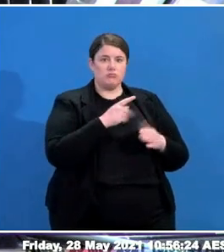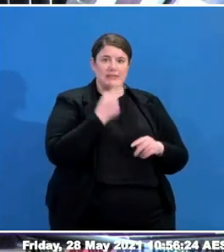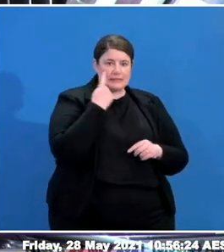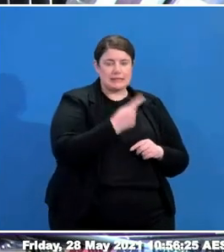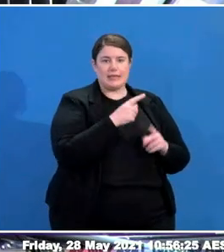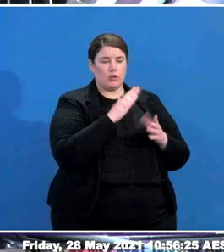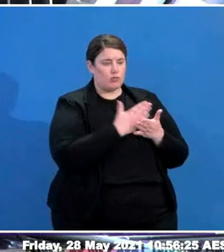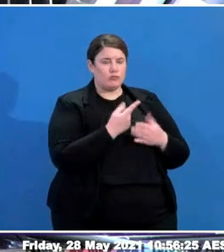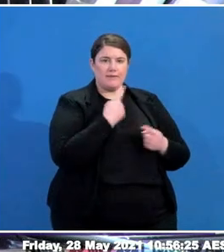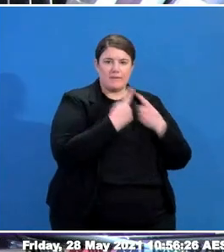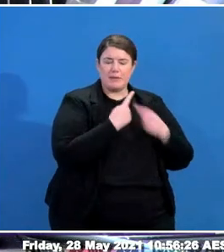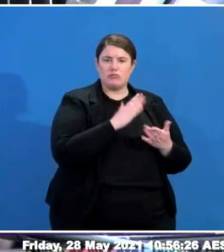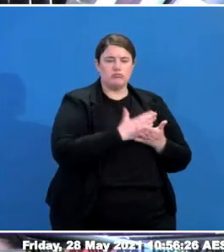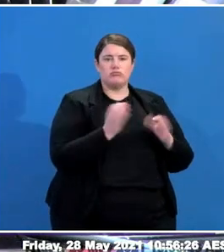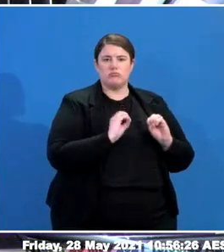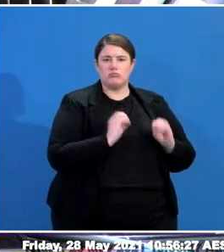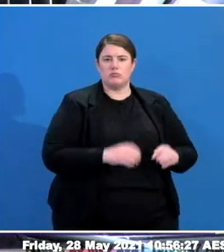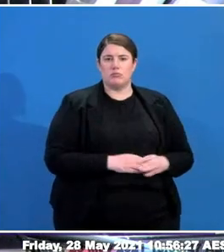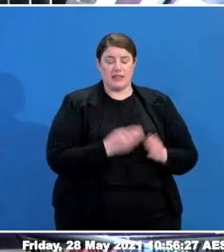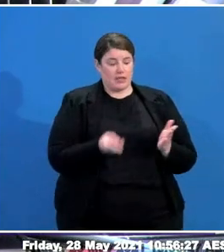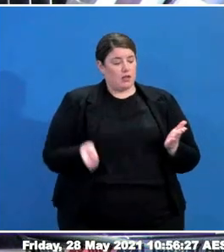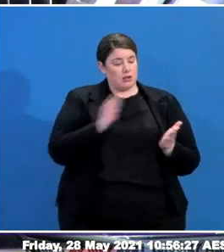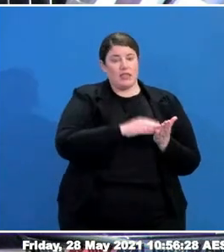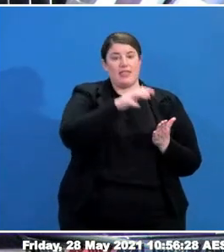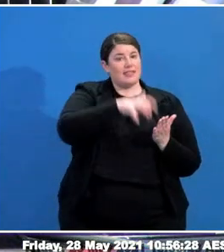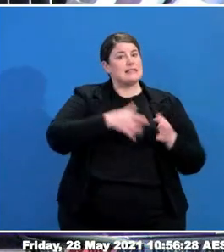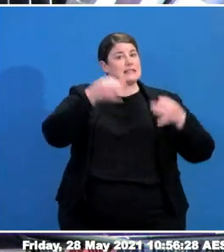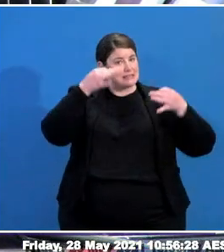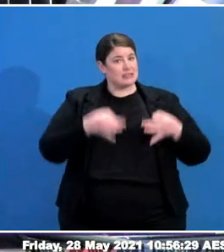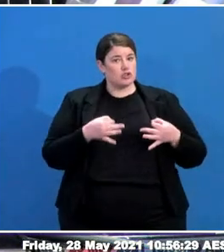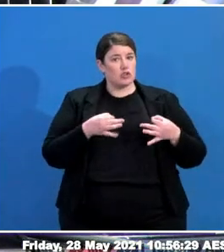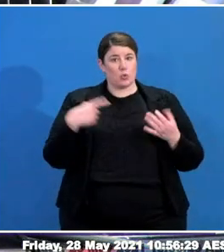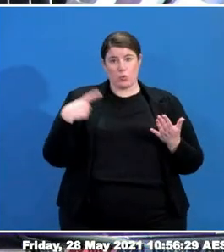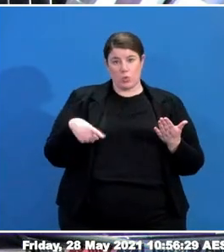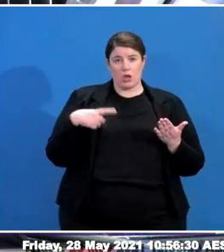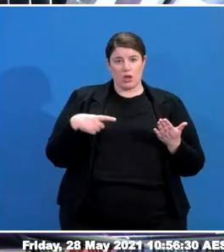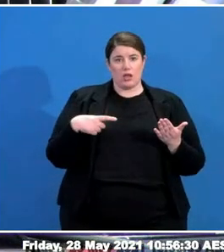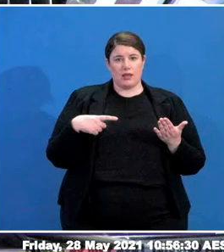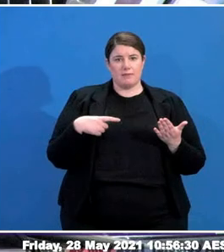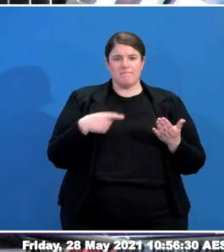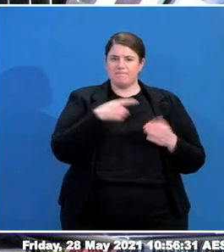And over the page, you terminate him for reason of serious misconduct?